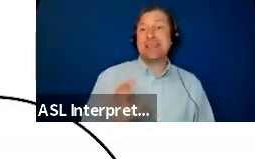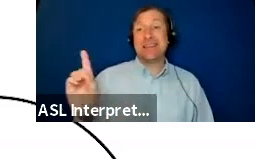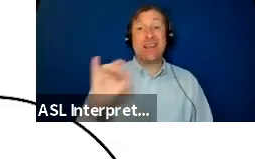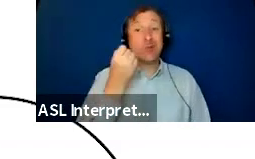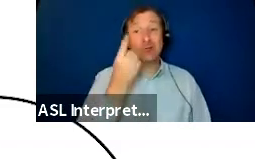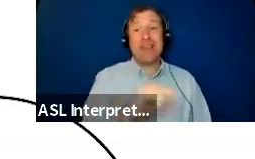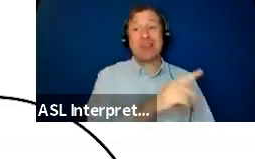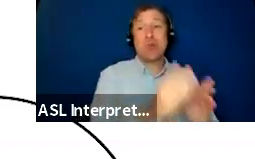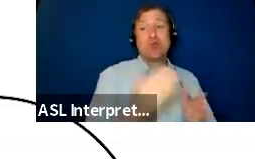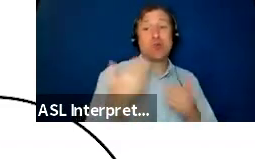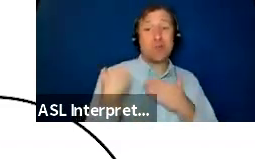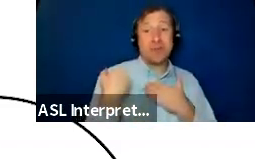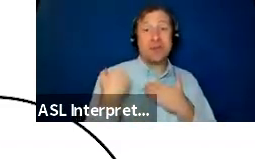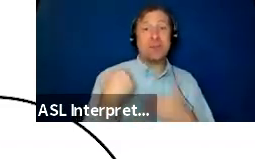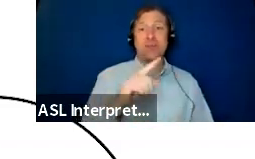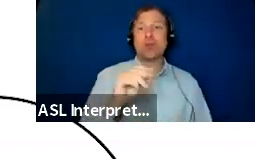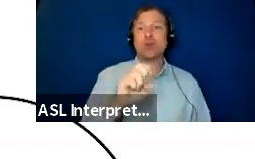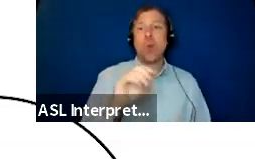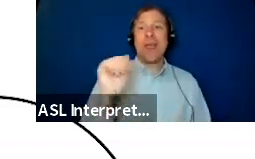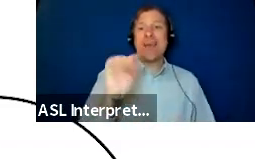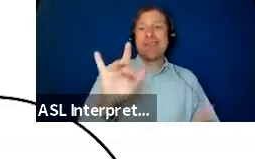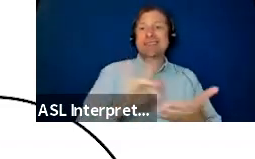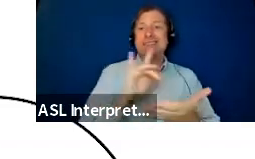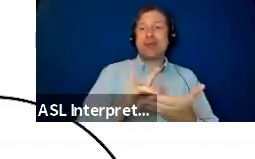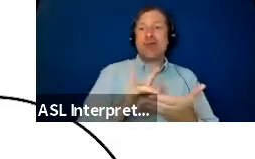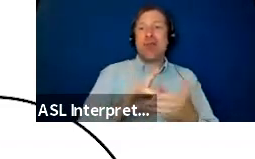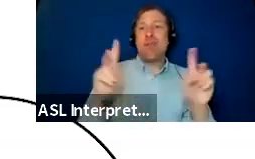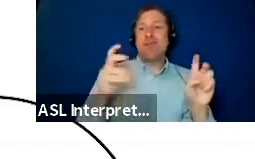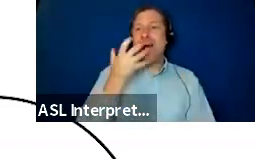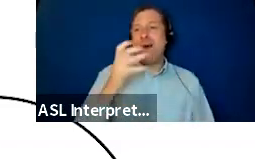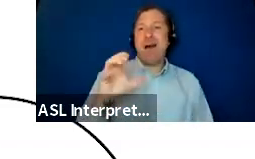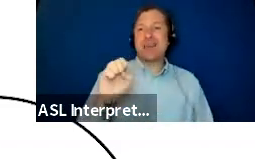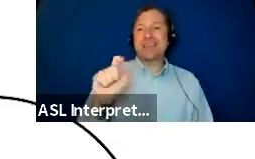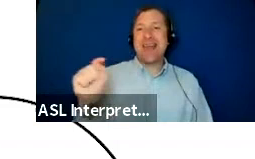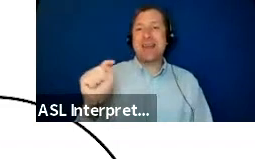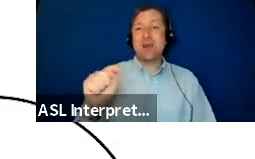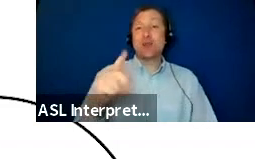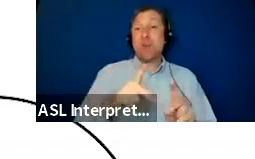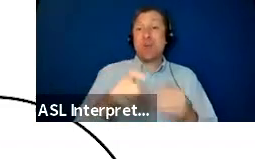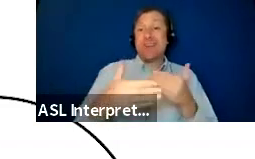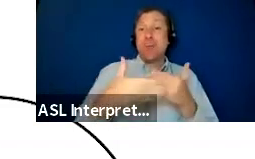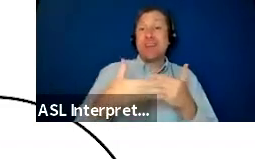It's the sort of the central zone of the hot set where performers and those who have to work with performers will be found.